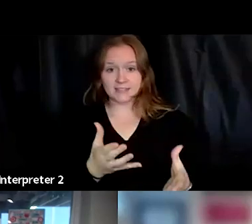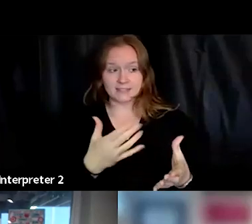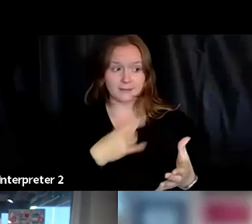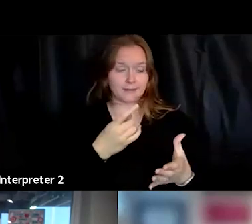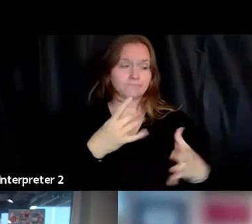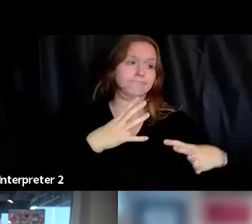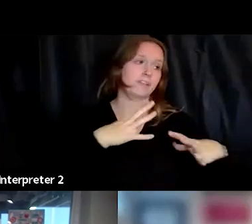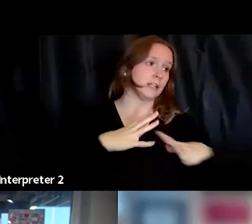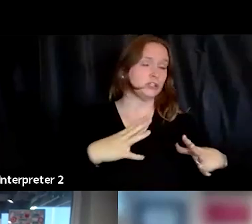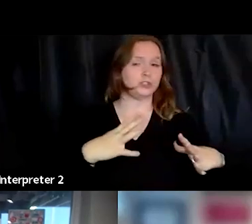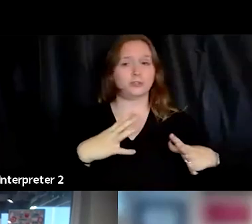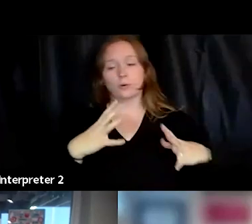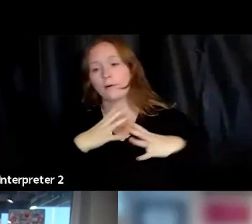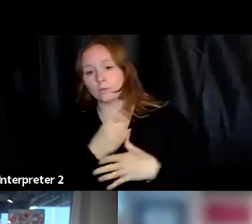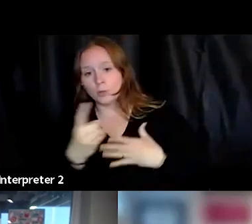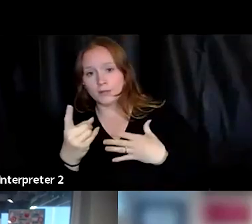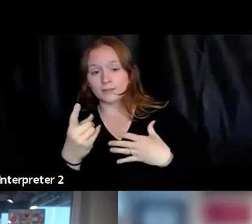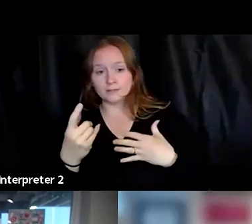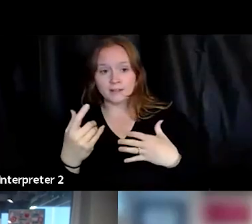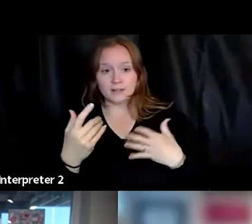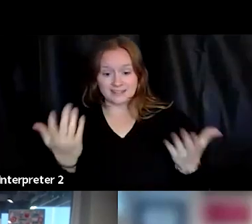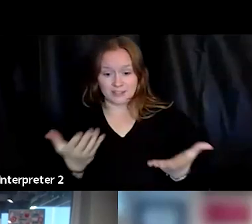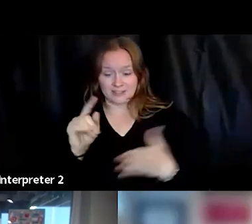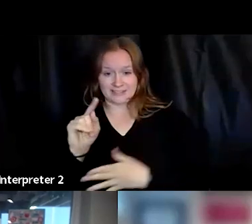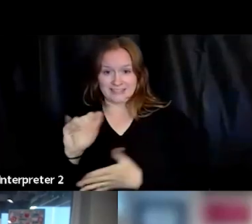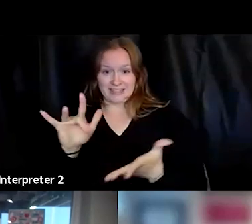we have an entire team at the TA Center that can help support you.